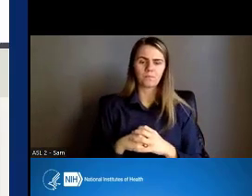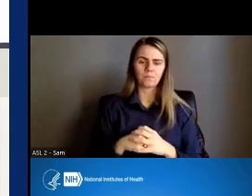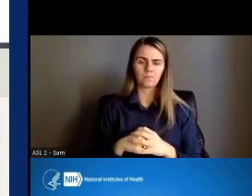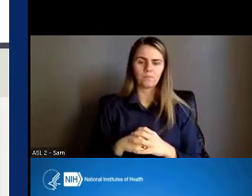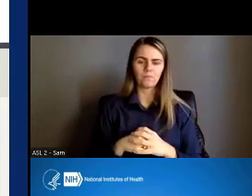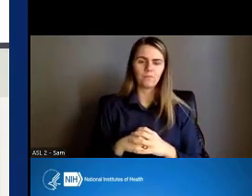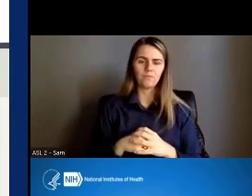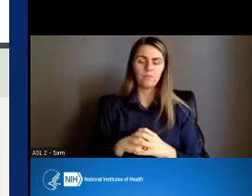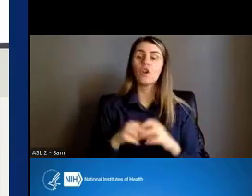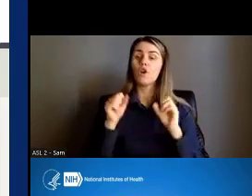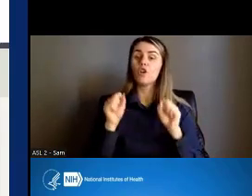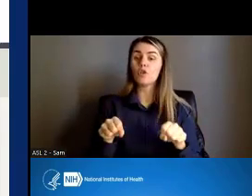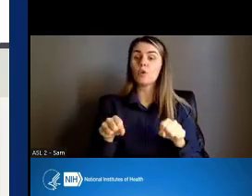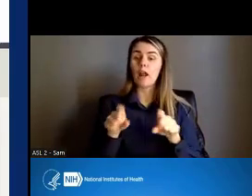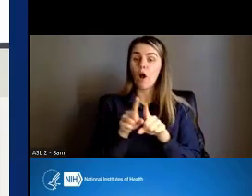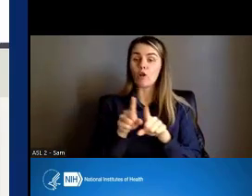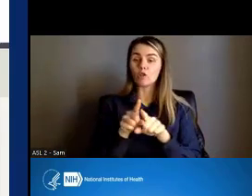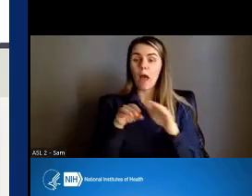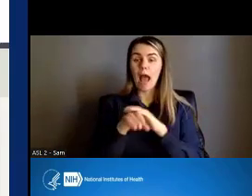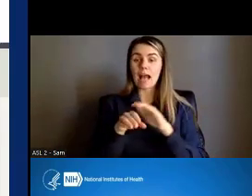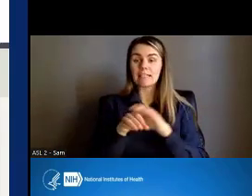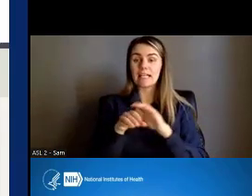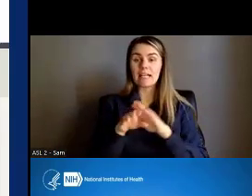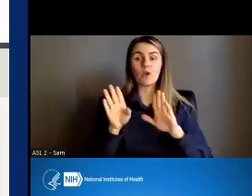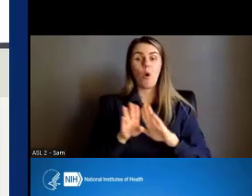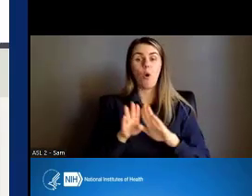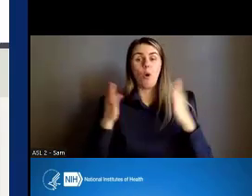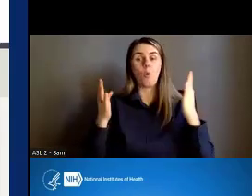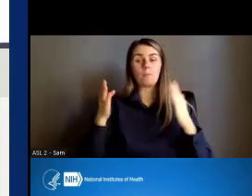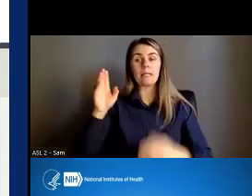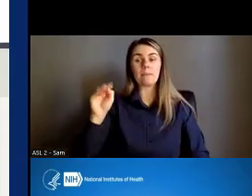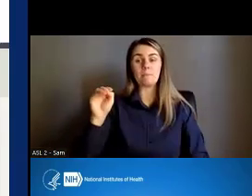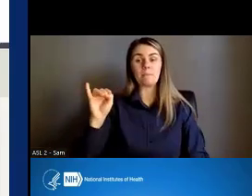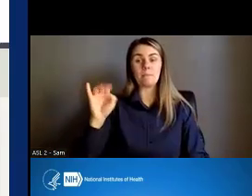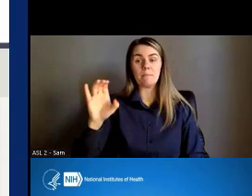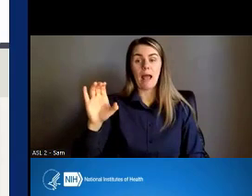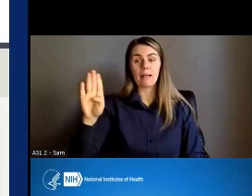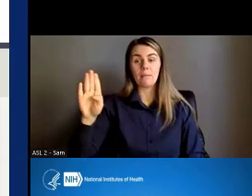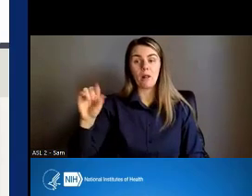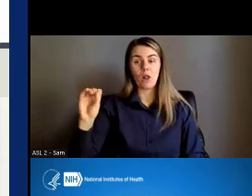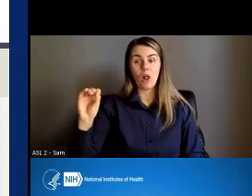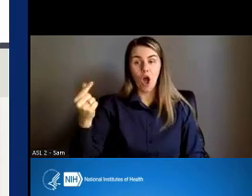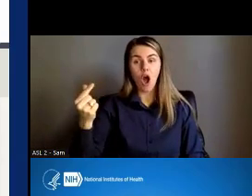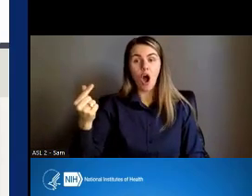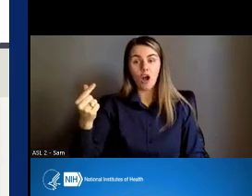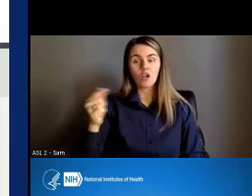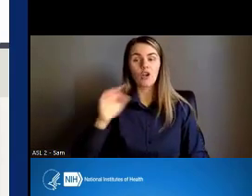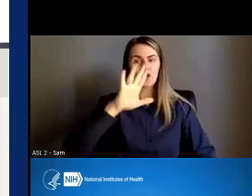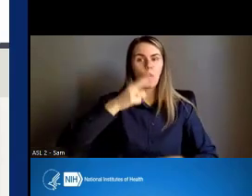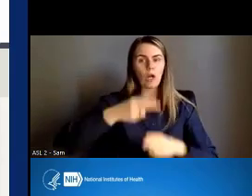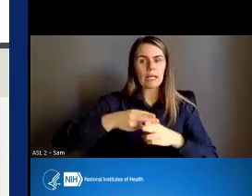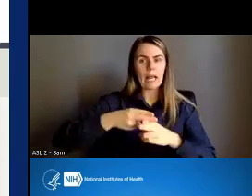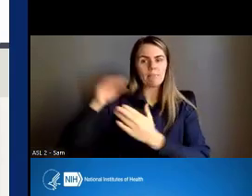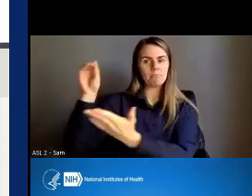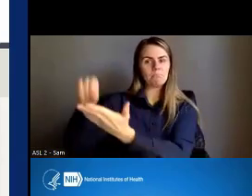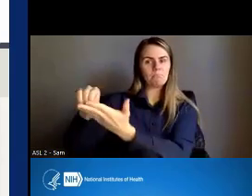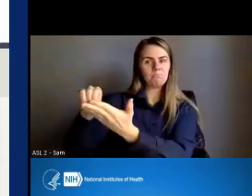Open Mike blog and our Extramural Nexus and get on the Listserv so that you are getting those when they come out.